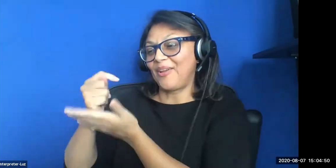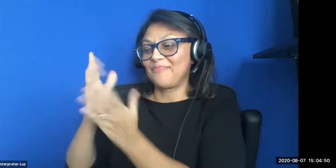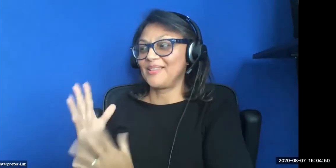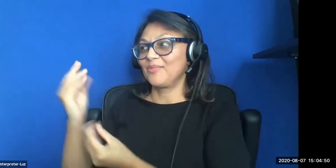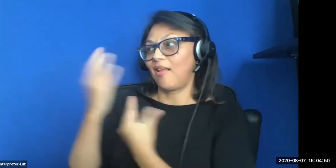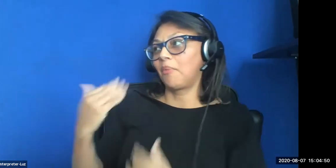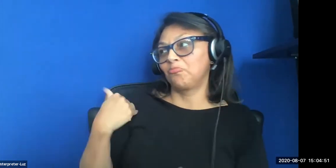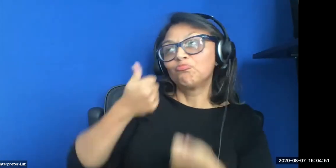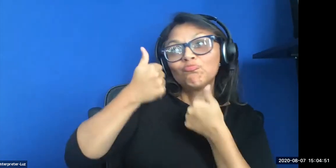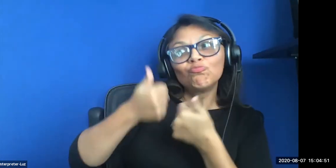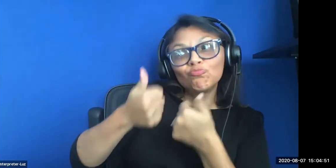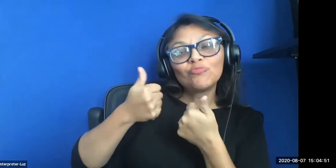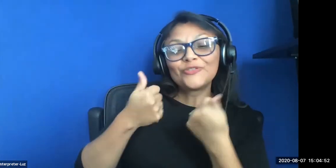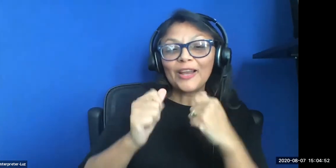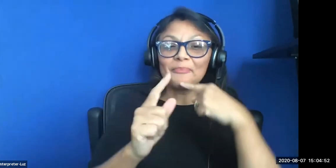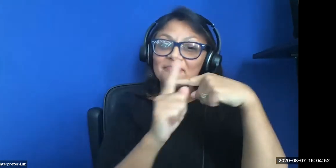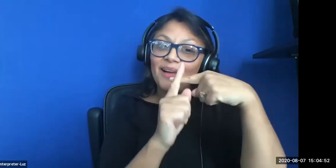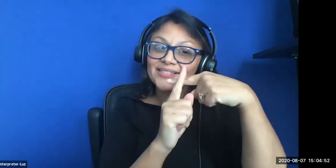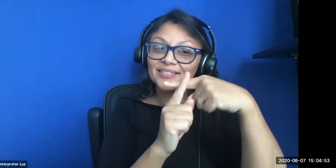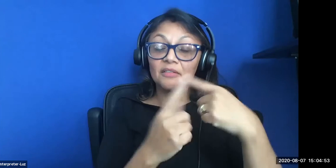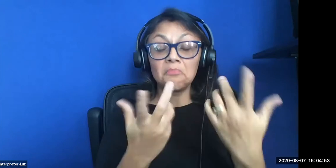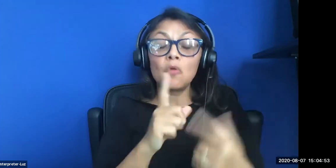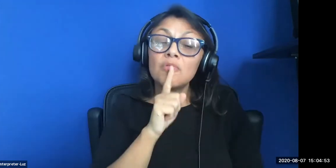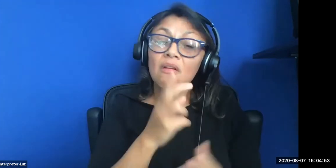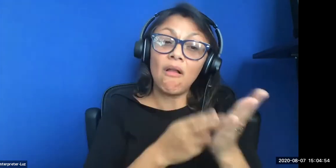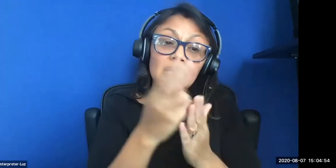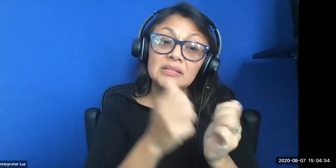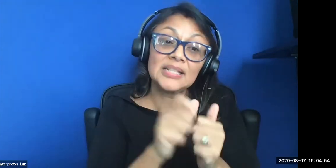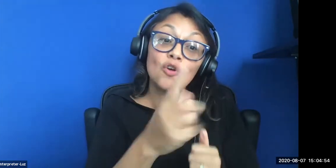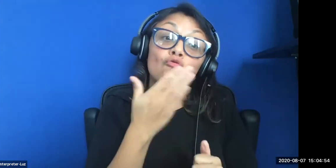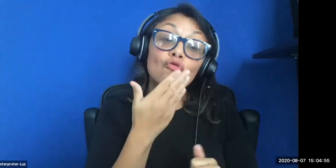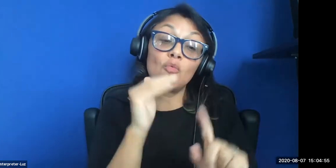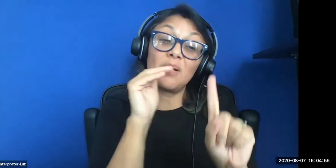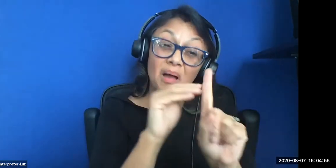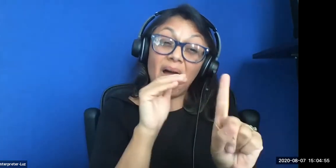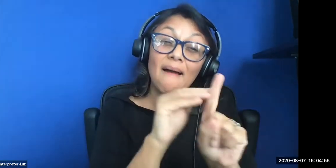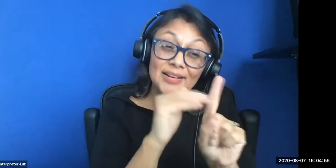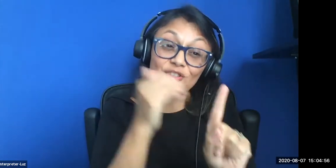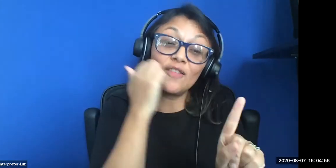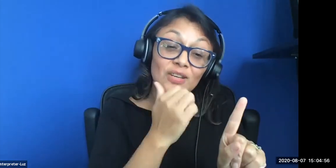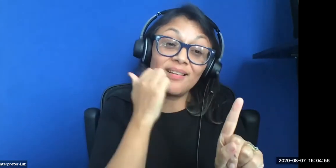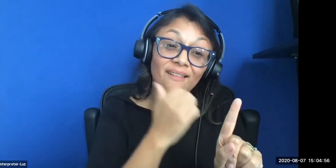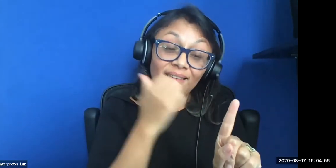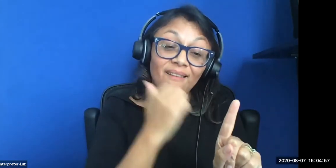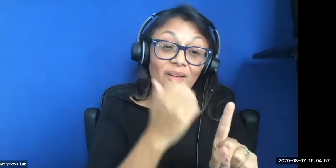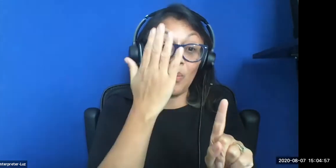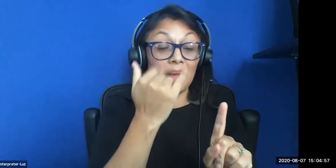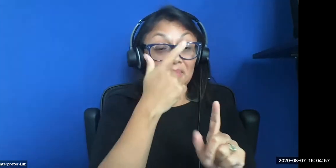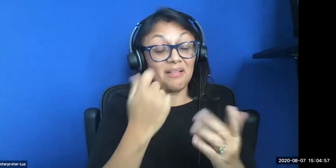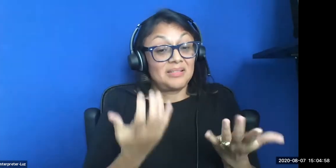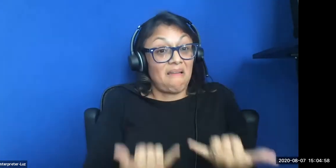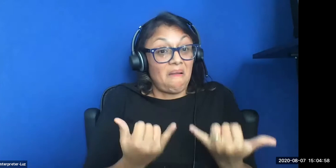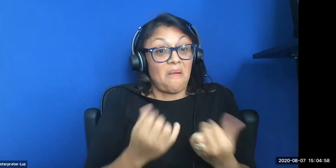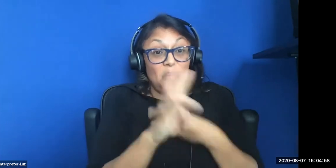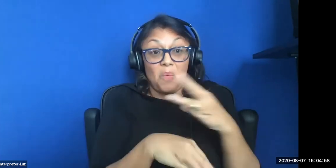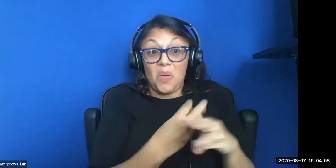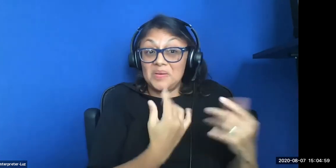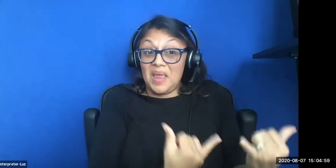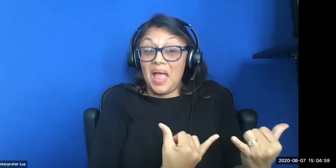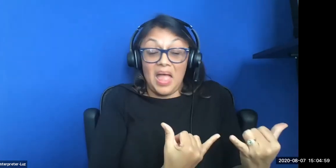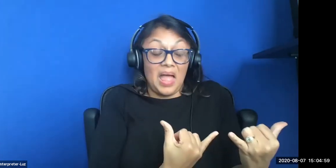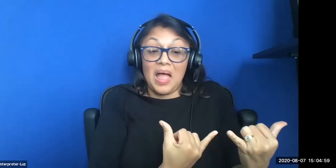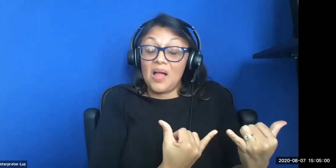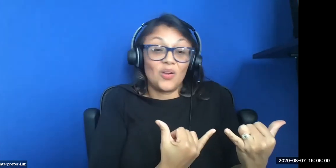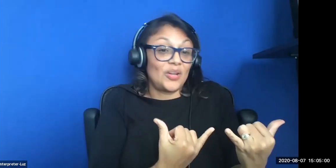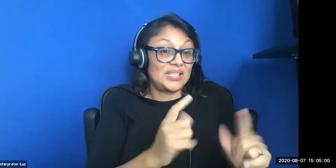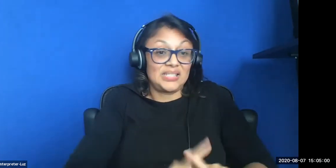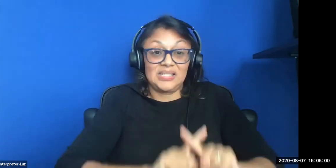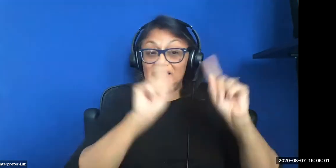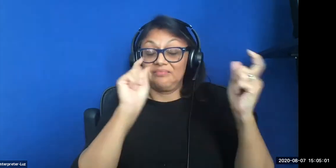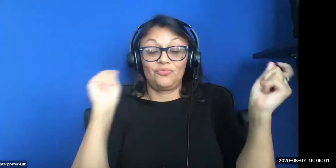Channelle Charest: But I think that that's, you know, a reminder every day is like, Man, this won't last forever. But the world that we re enter into will not be the same world we left behind, either. So how do we prepare ourselves.